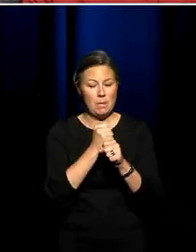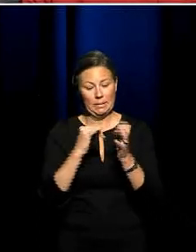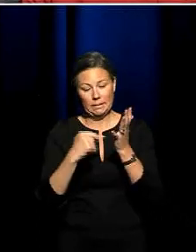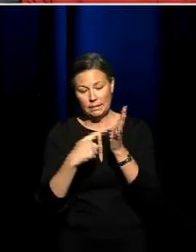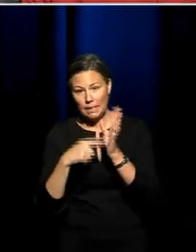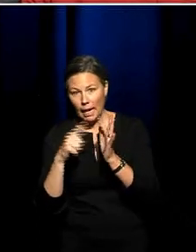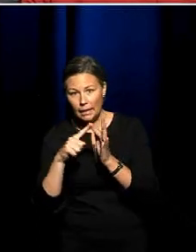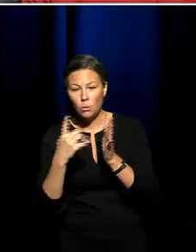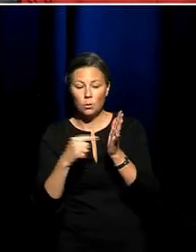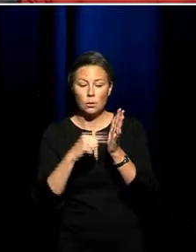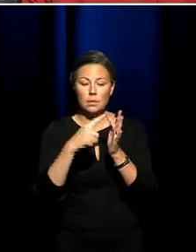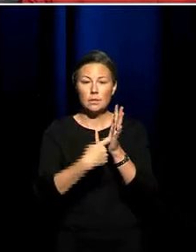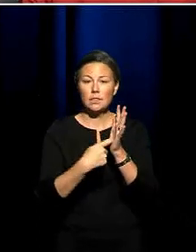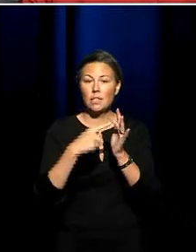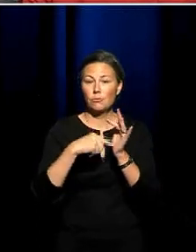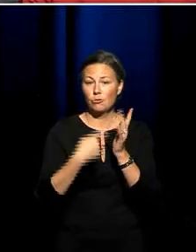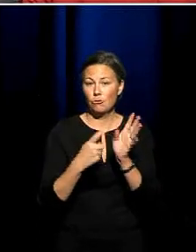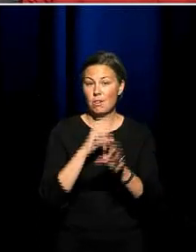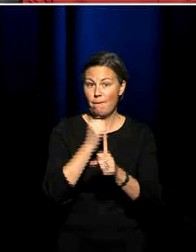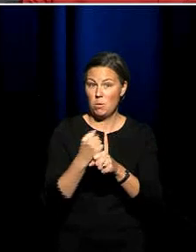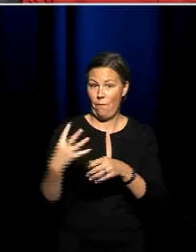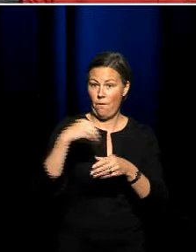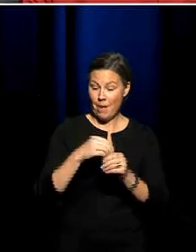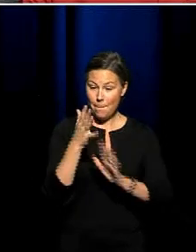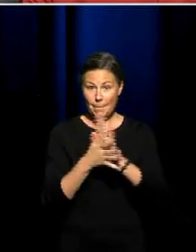this morning, therefore not only reflect the views and priorities of disability